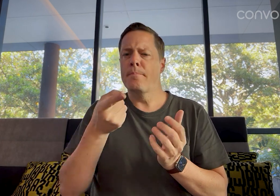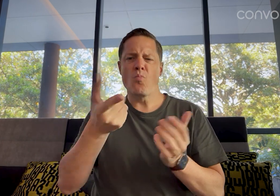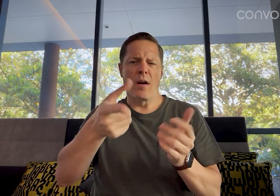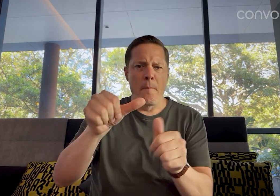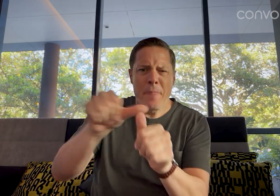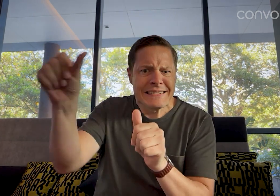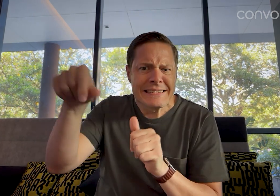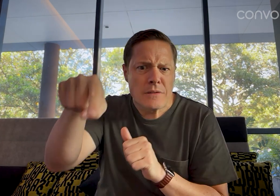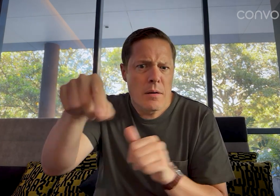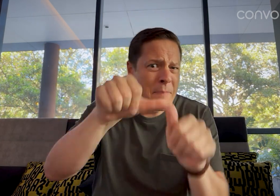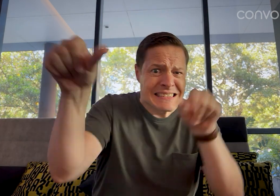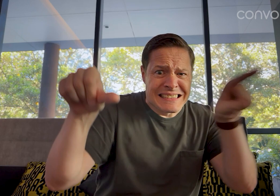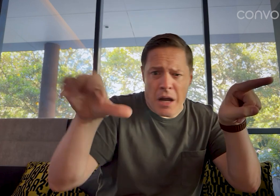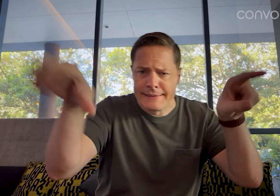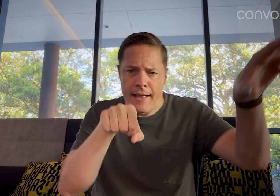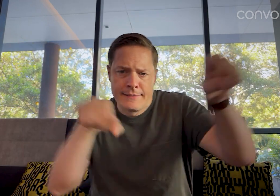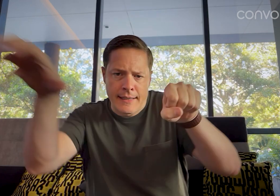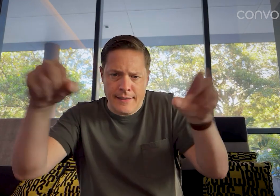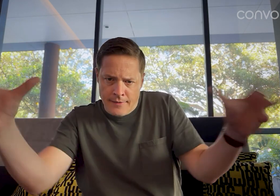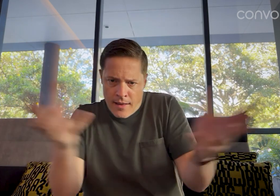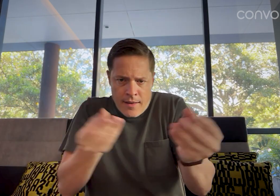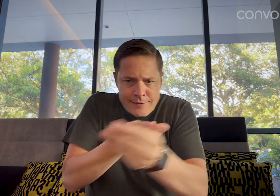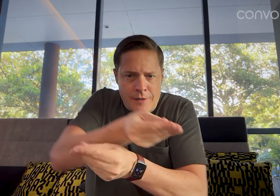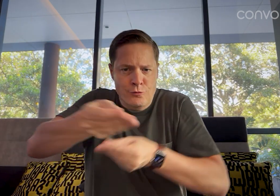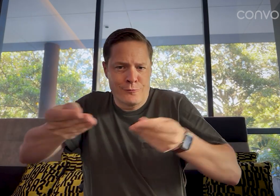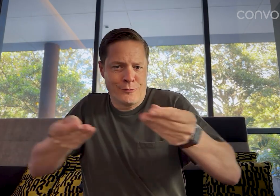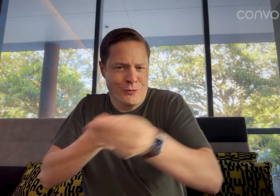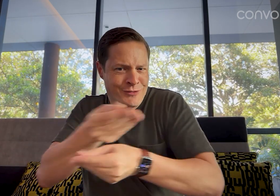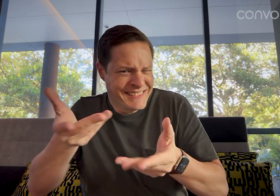gathering and exchanging ideas with others.